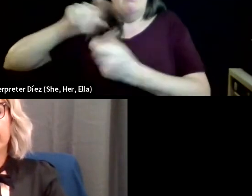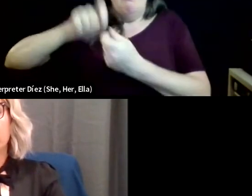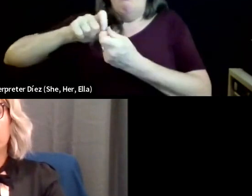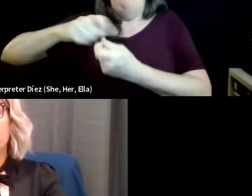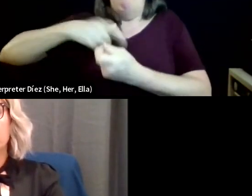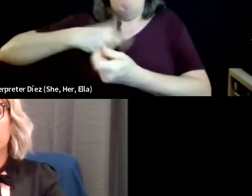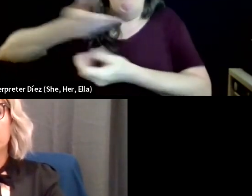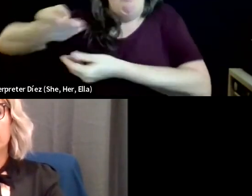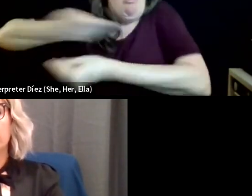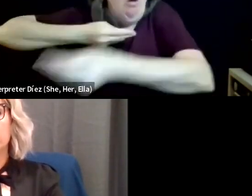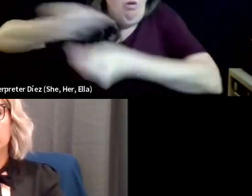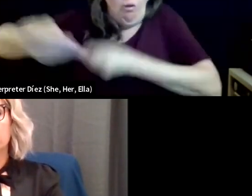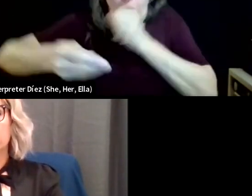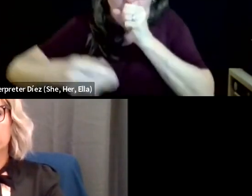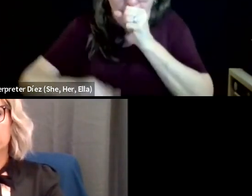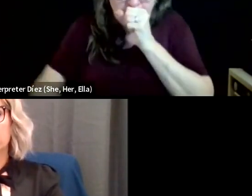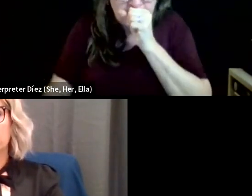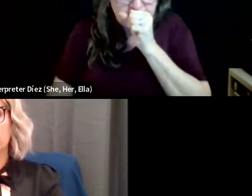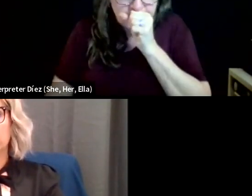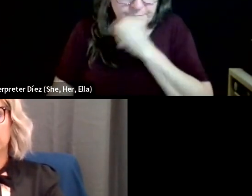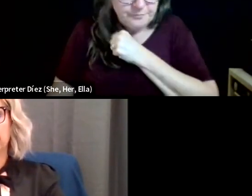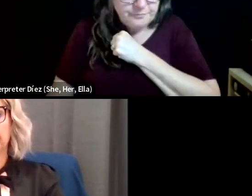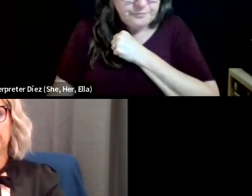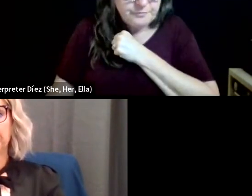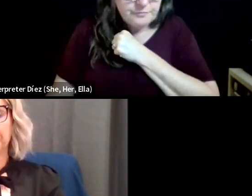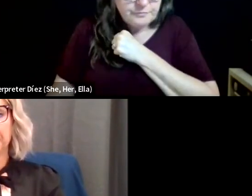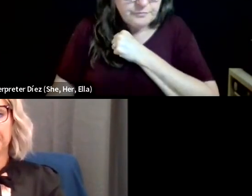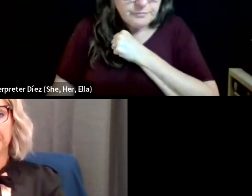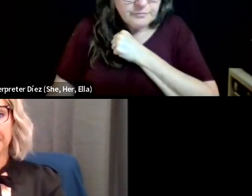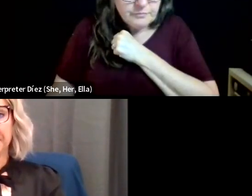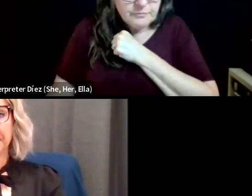Uh, Vice President Brar is submitting